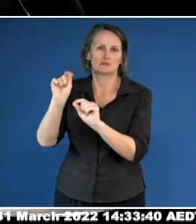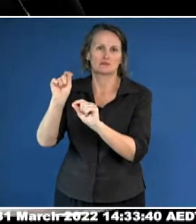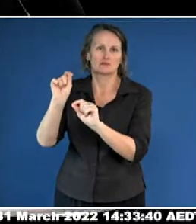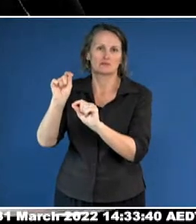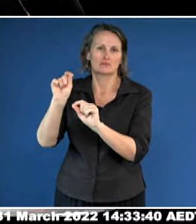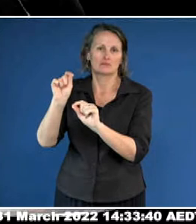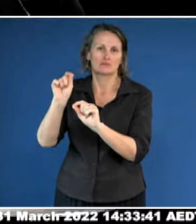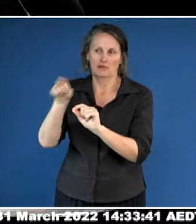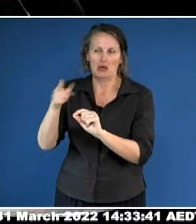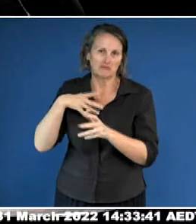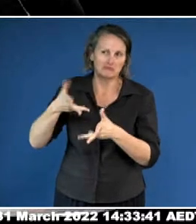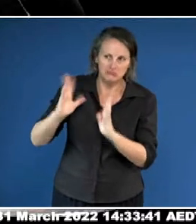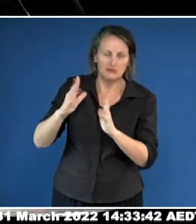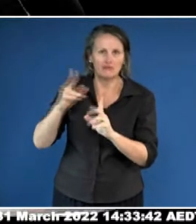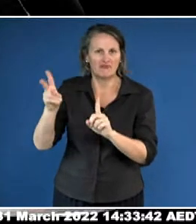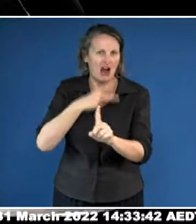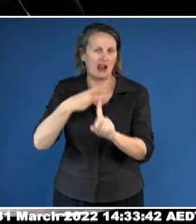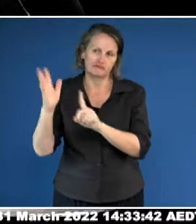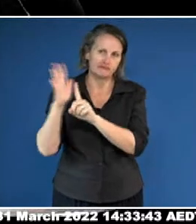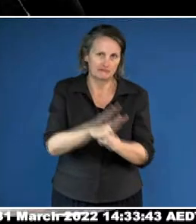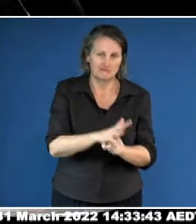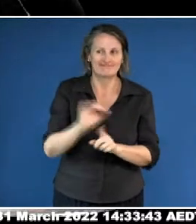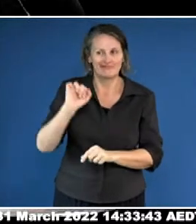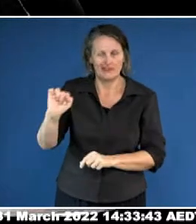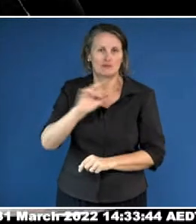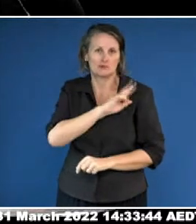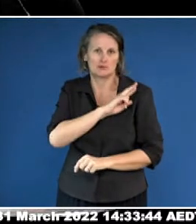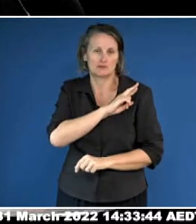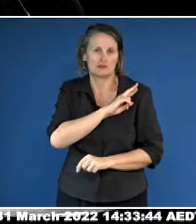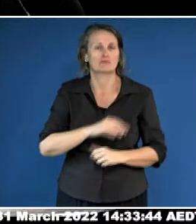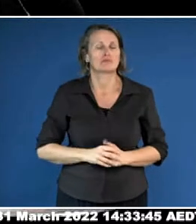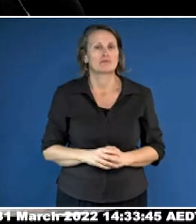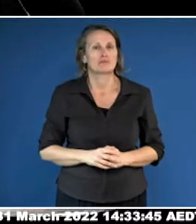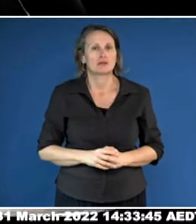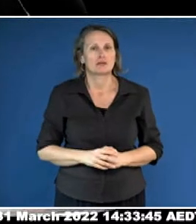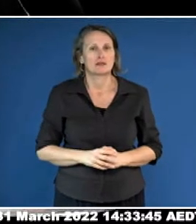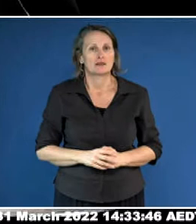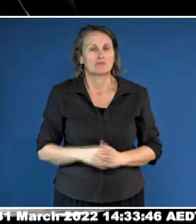When it comes down to the - the drivers, understanding these causes and drivers can